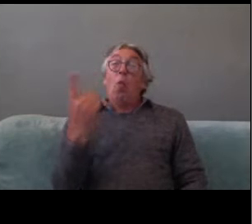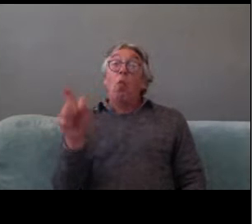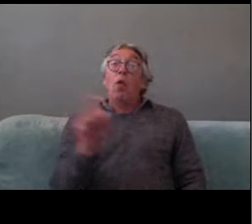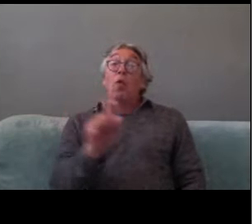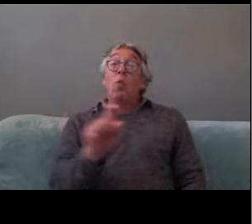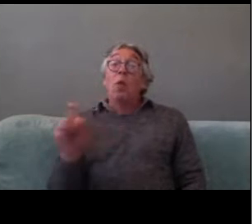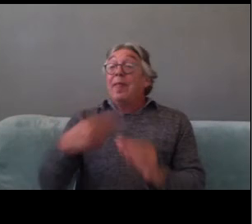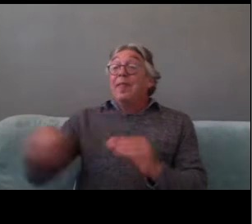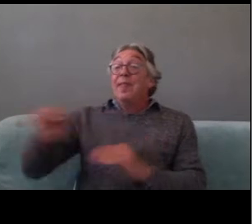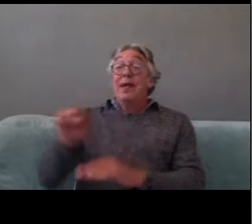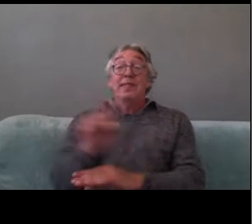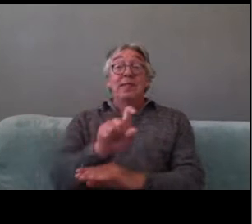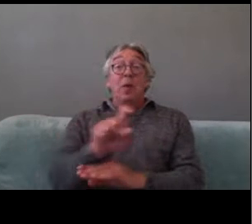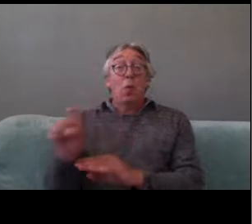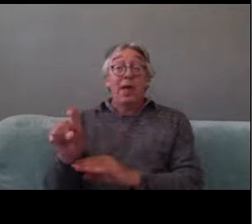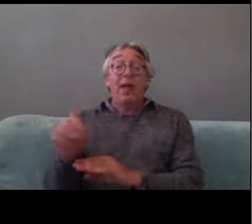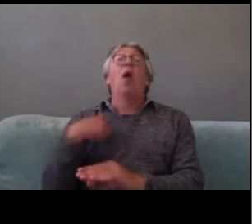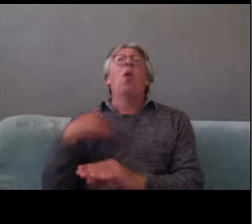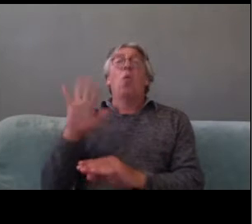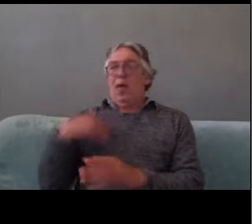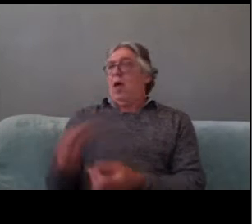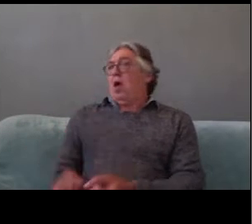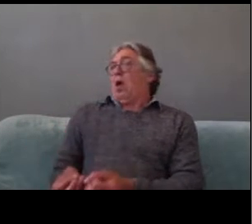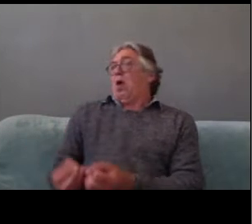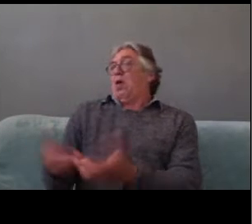how much the new regulations will be changed.